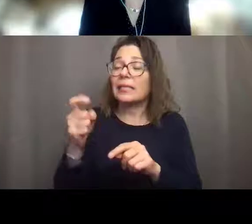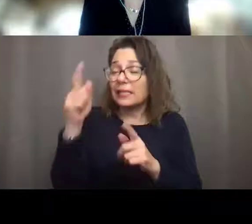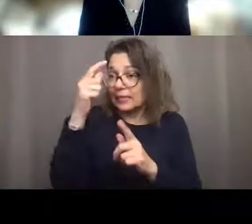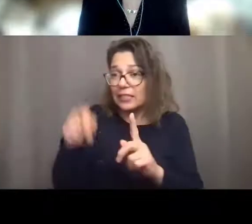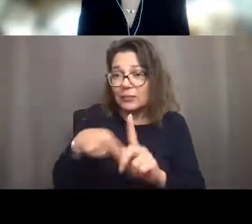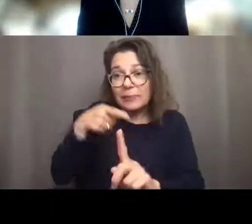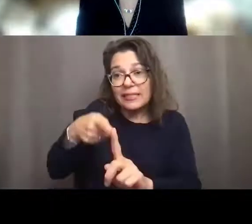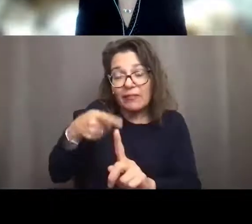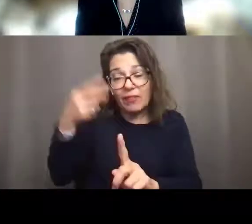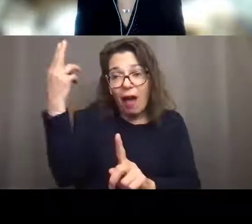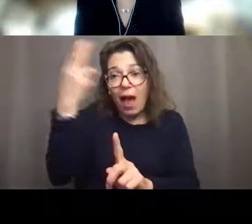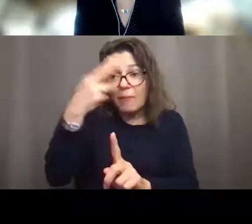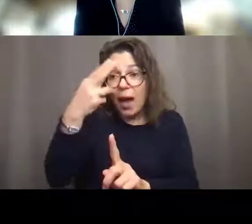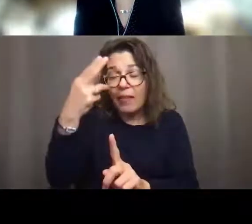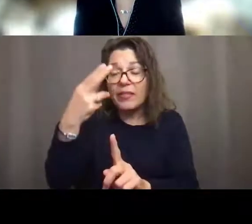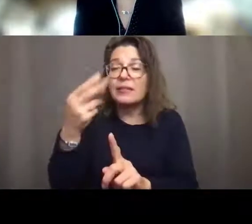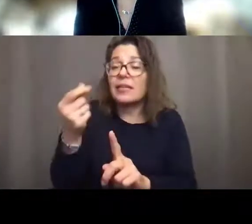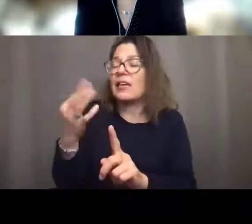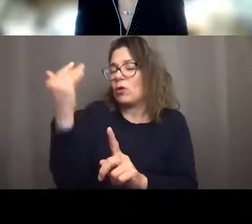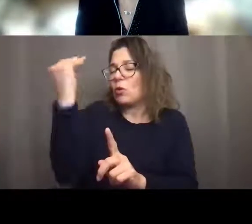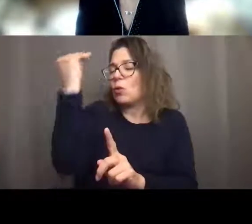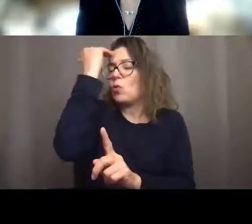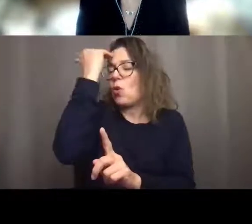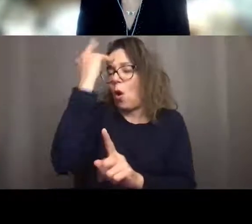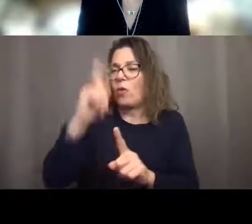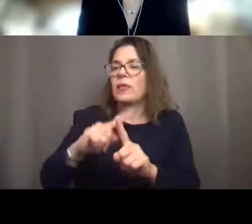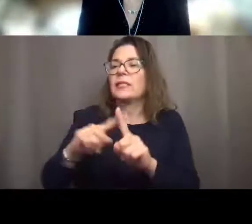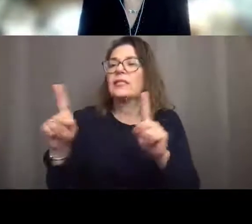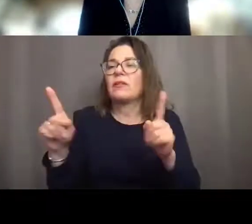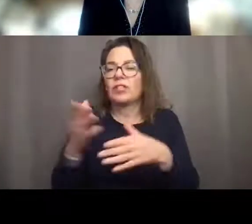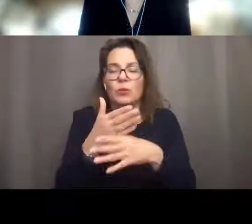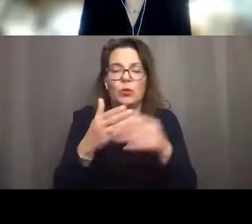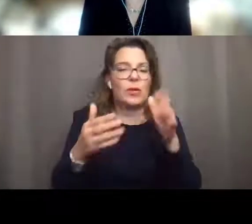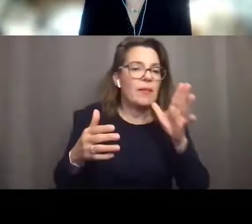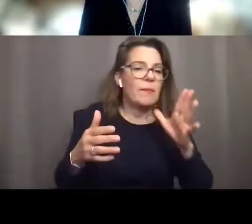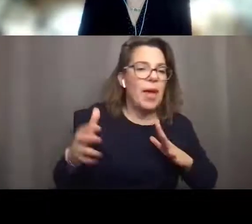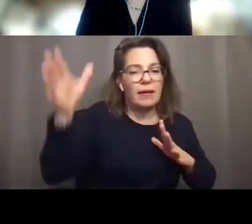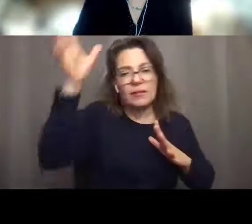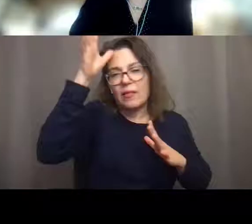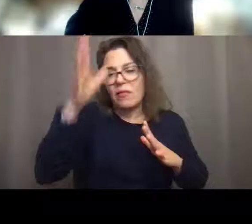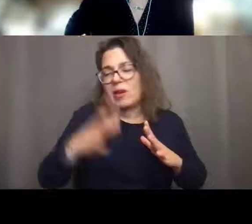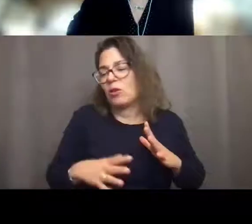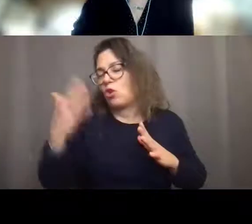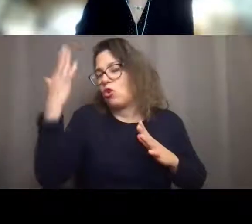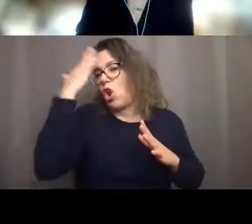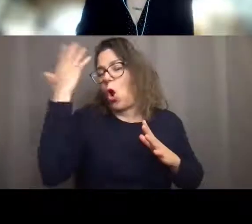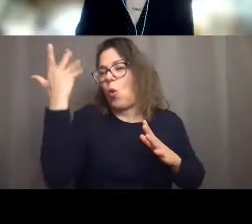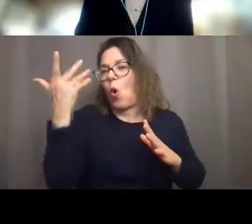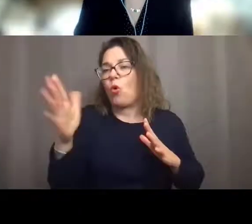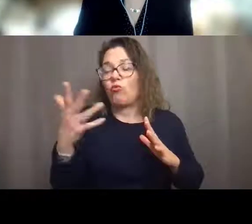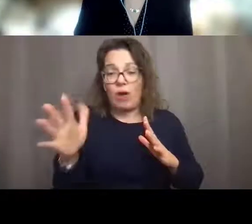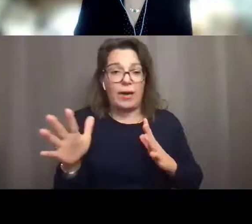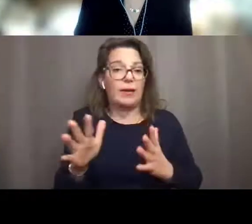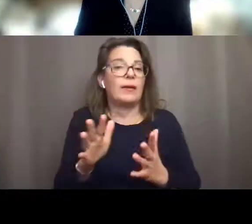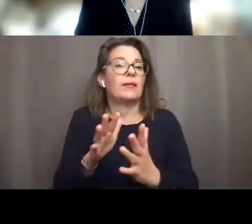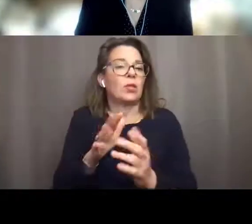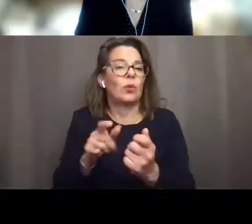if you already know that there's differences between the males and the females. So again, that's another justification